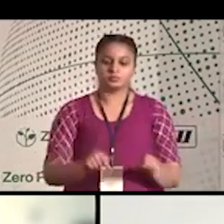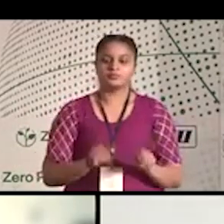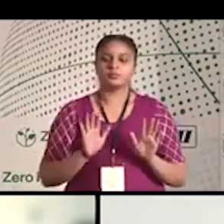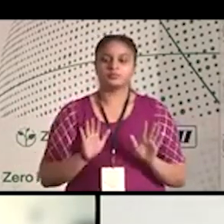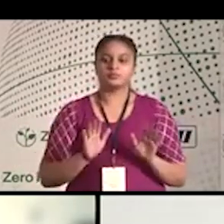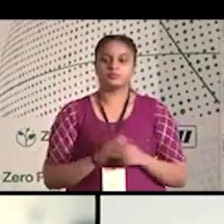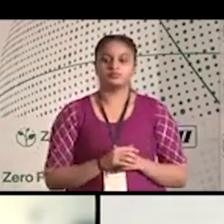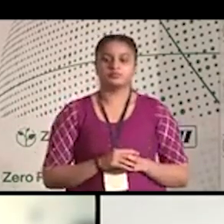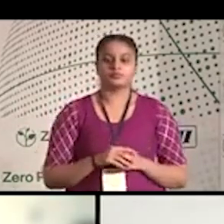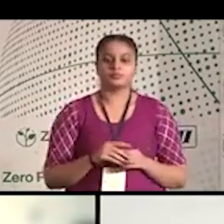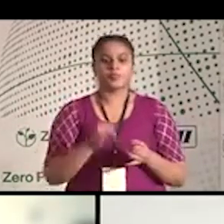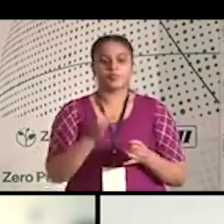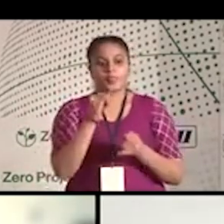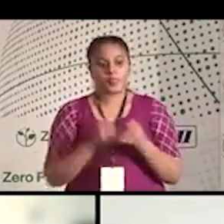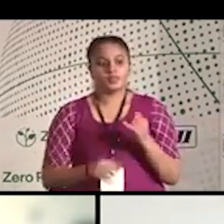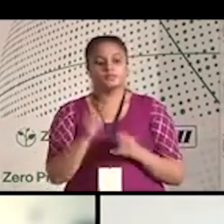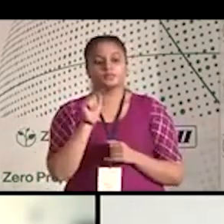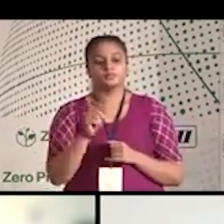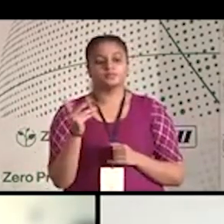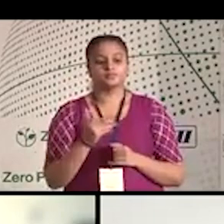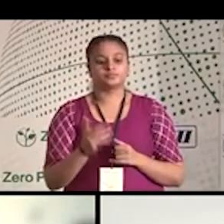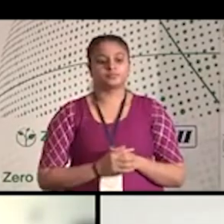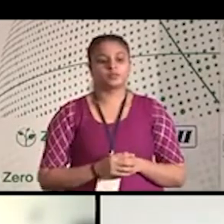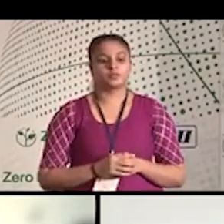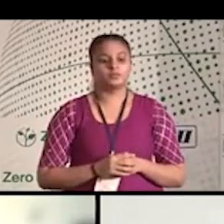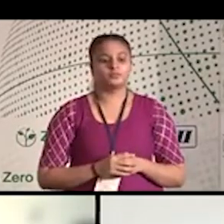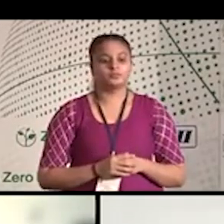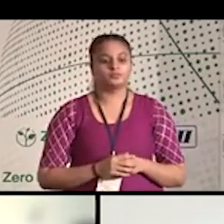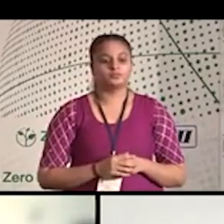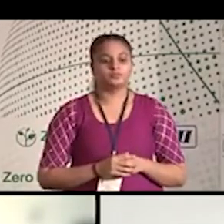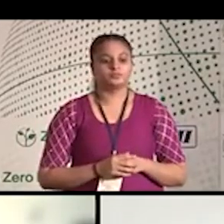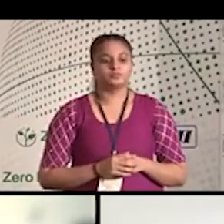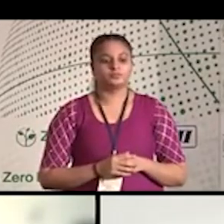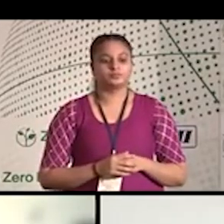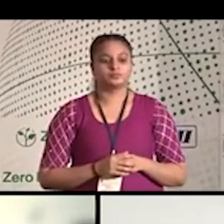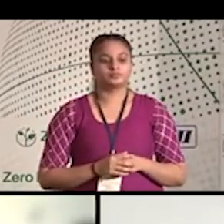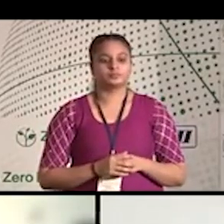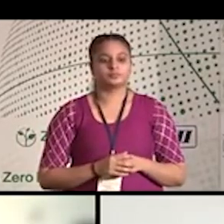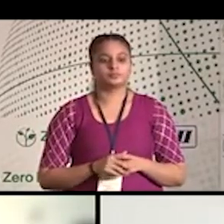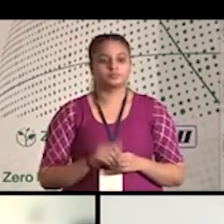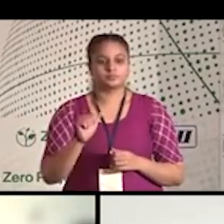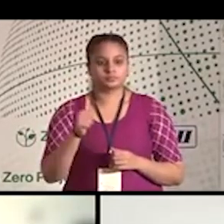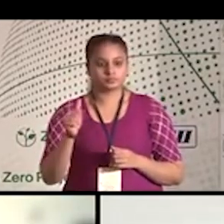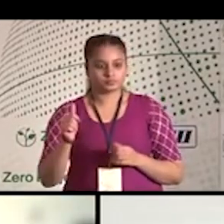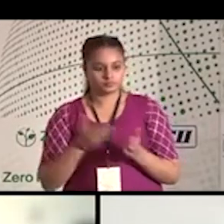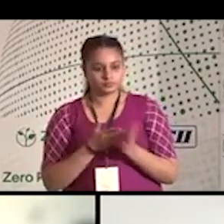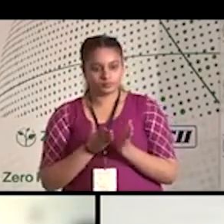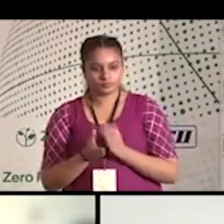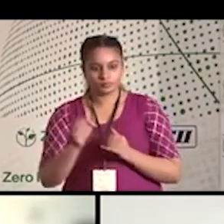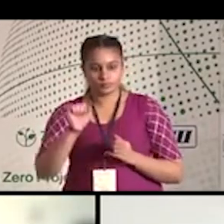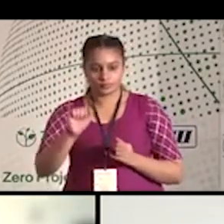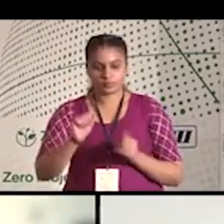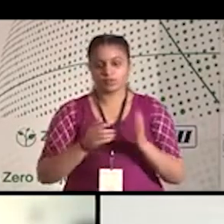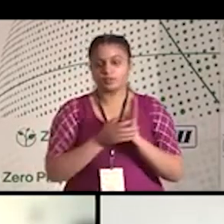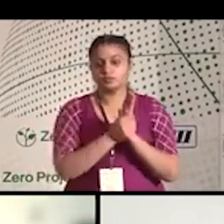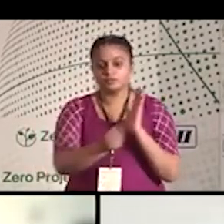And then my last point, because I'm now going a little bit long, I think on the other side of vocational training is